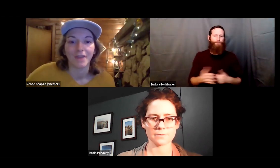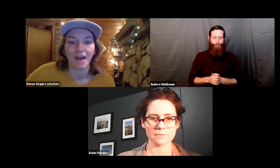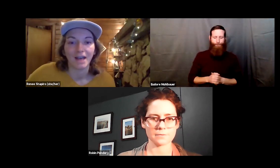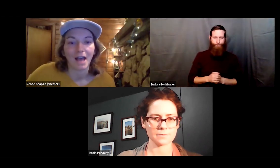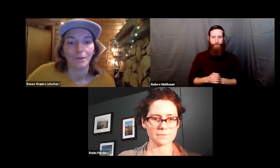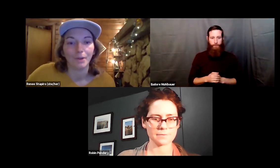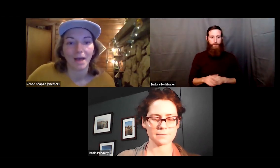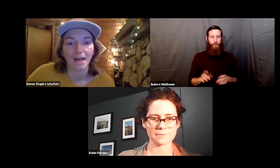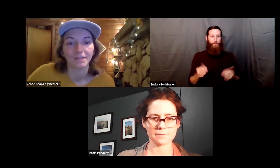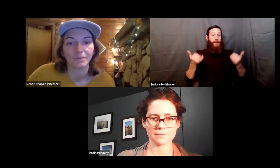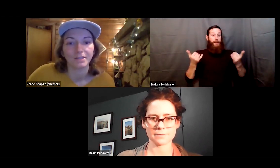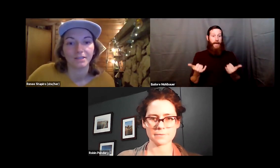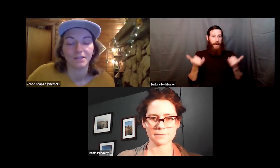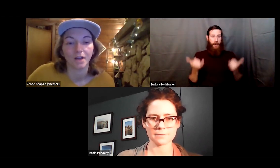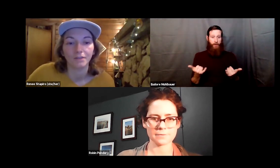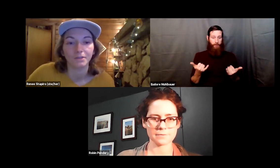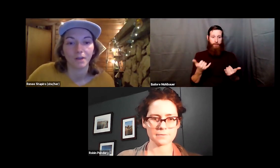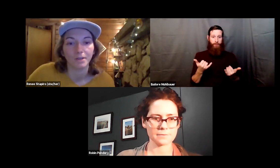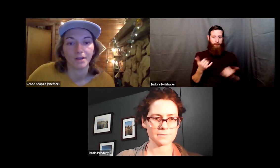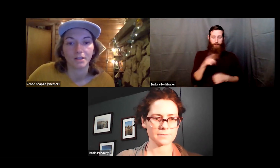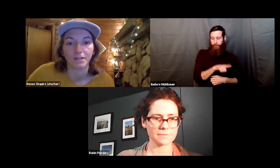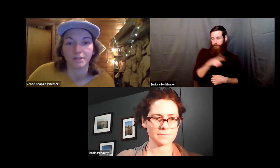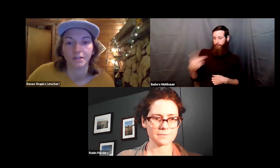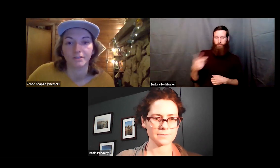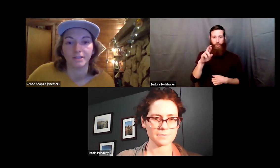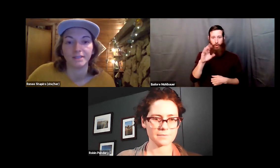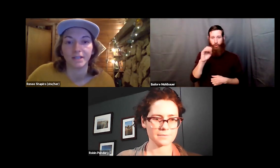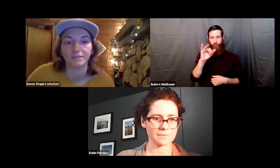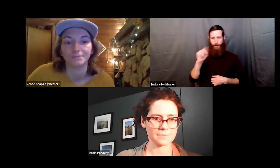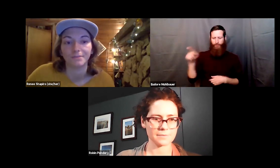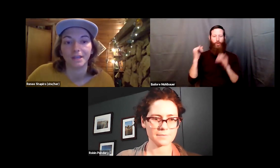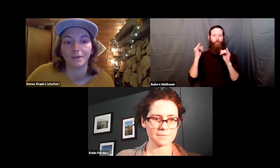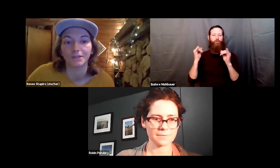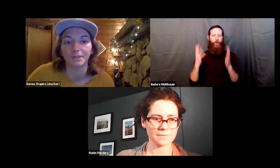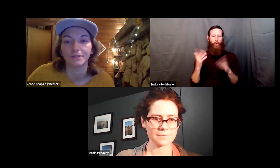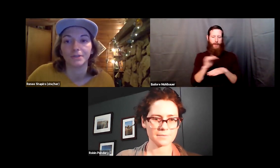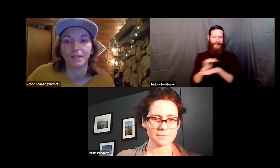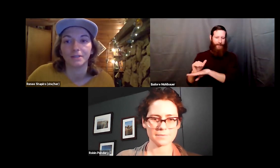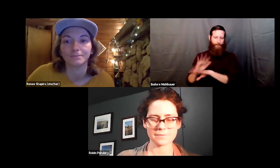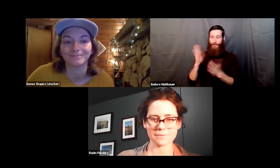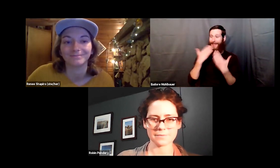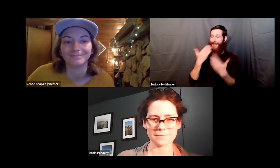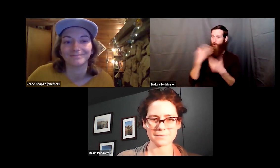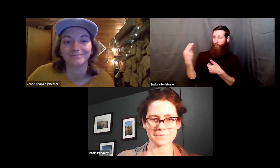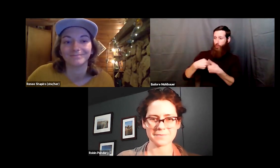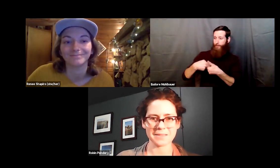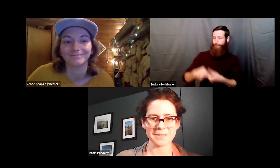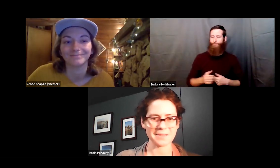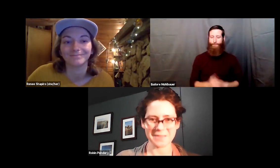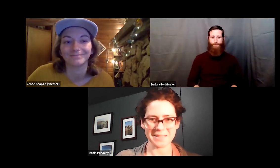I will pass the presentation off to Robin, our instructor, for this evening. Thank you all so much for tuning in. Thanks, Renee.